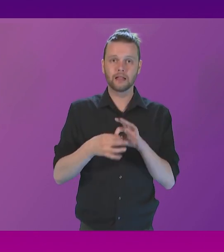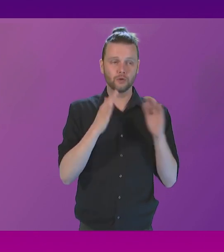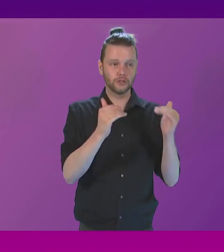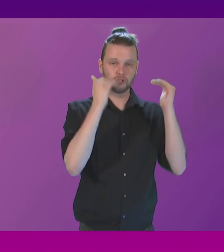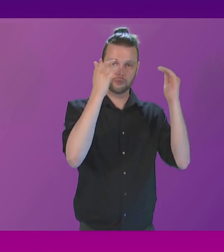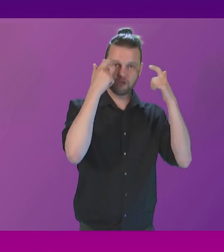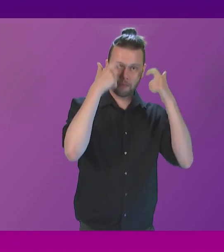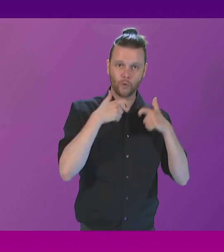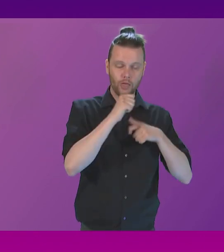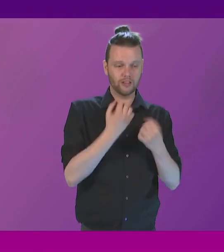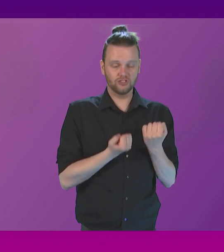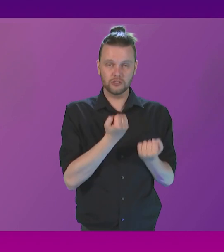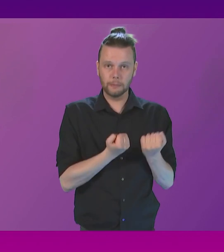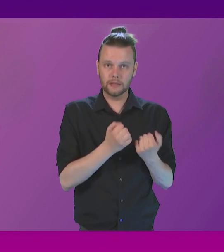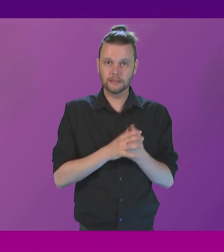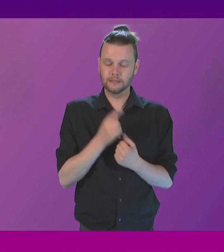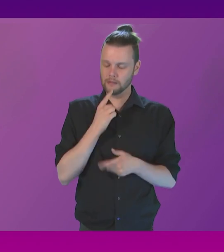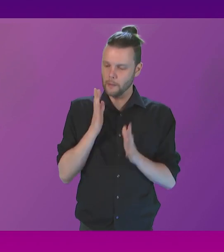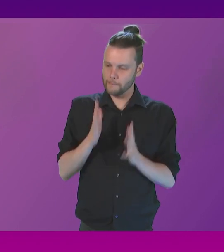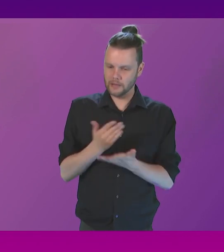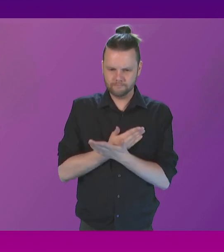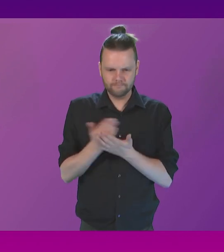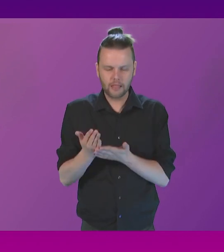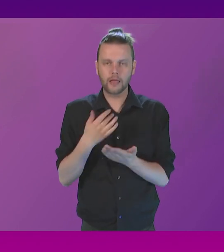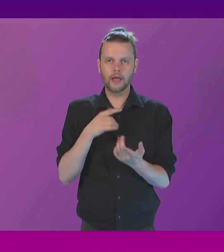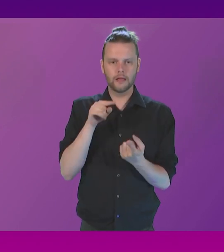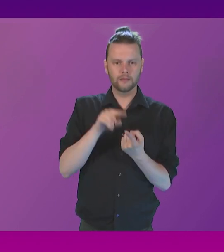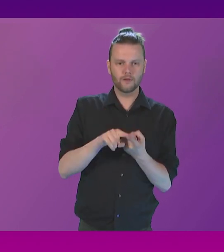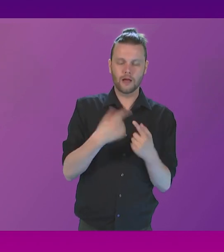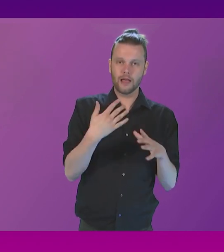judgment and it requires us to distinguish between not only acts of the Scottish